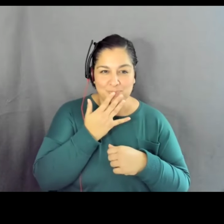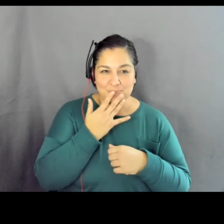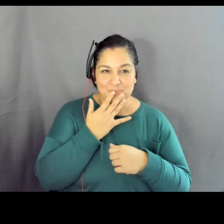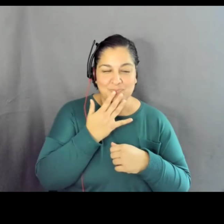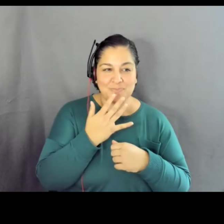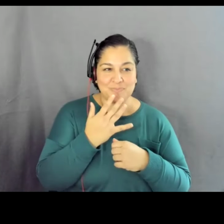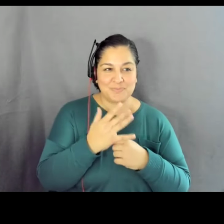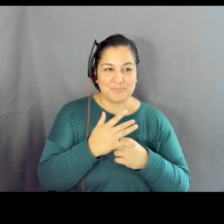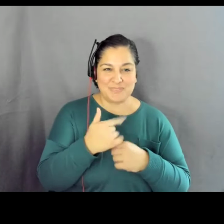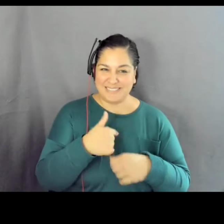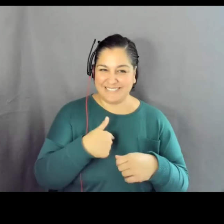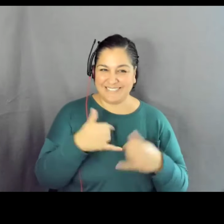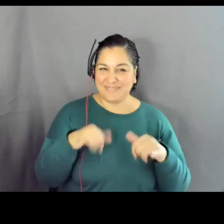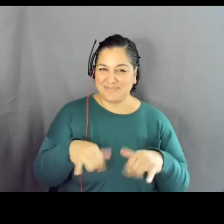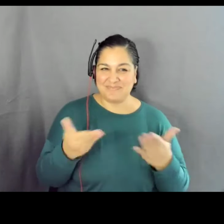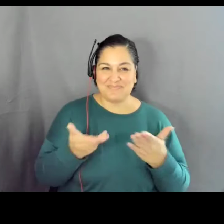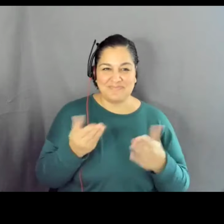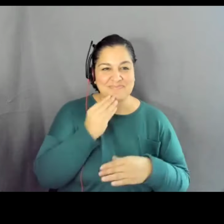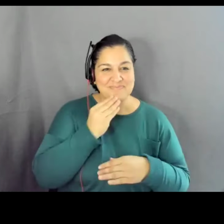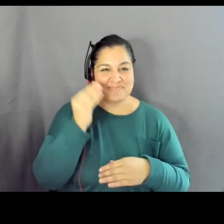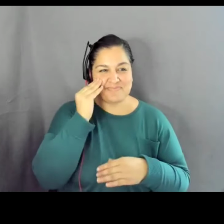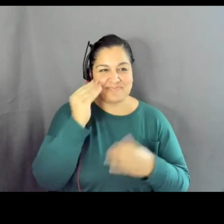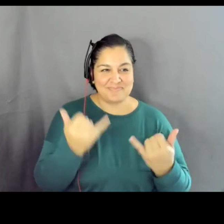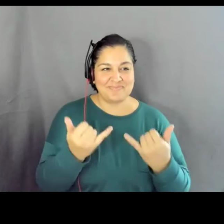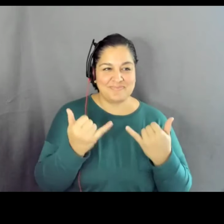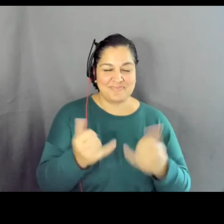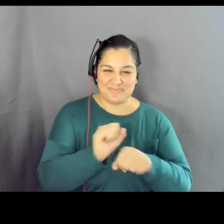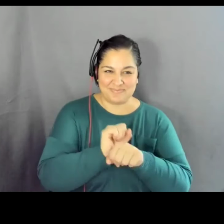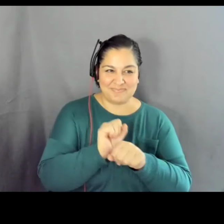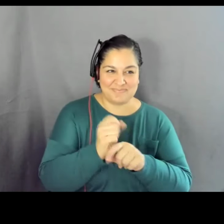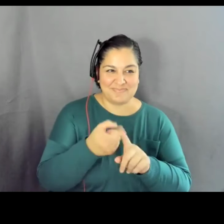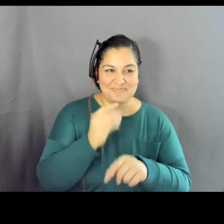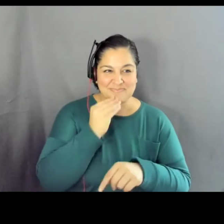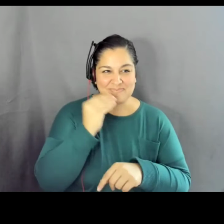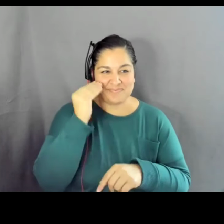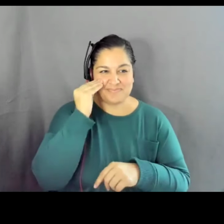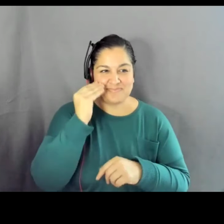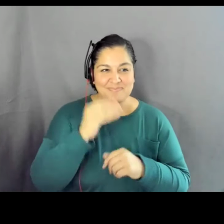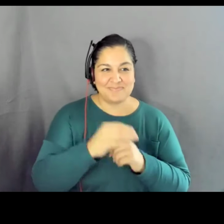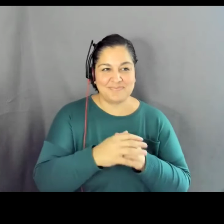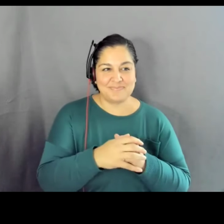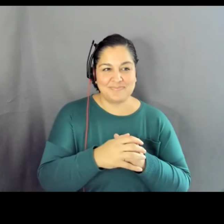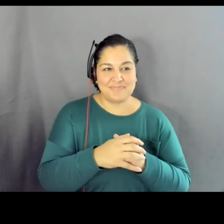Because I'm home today, working from home, and, with,